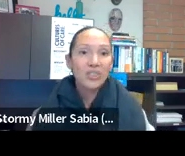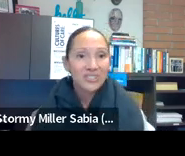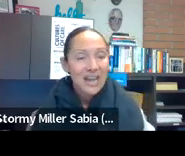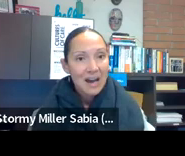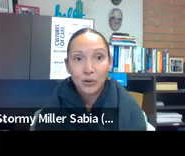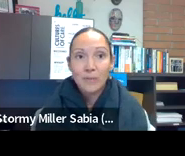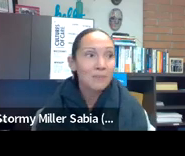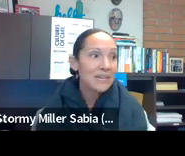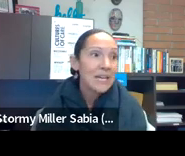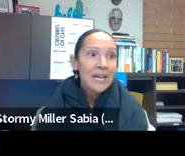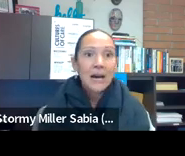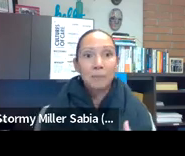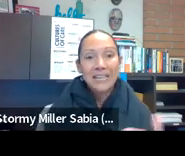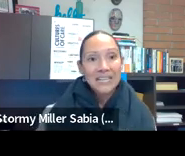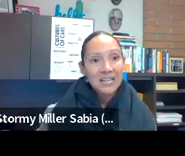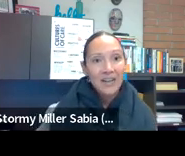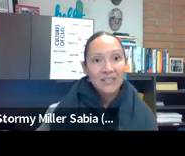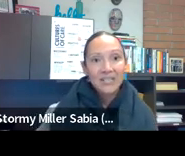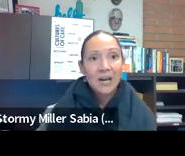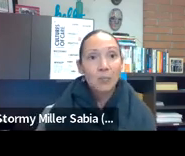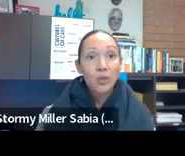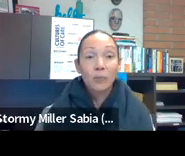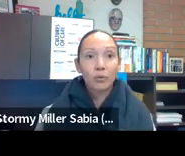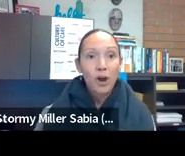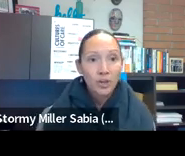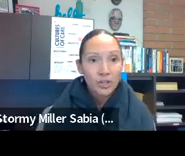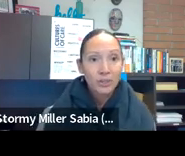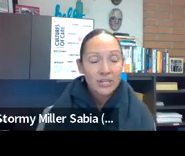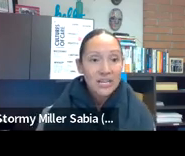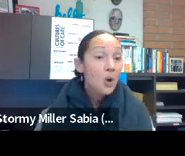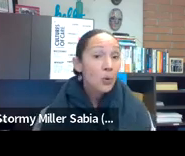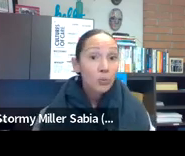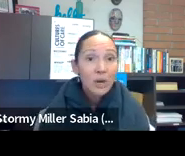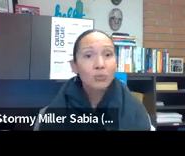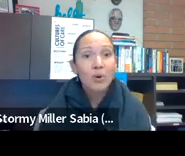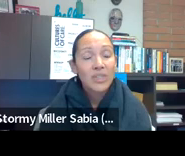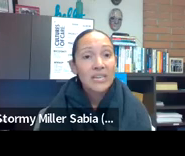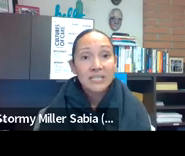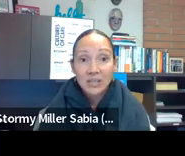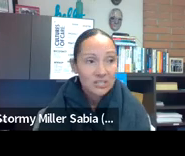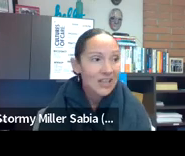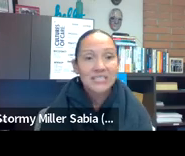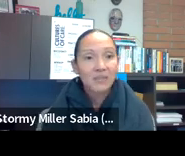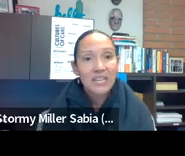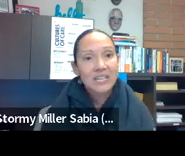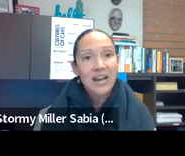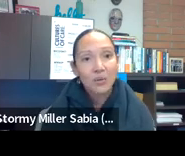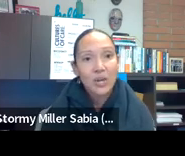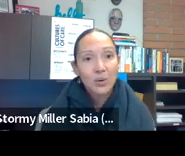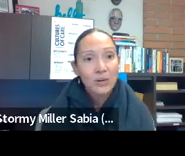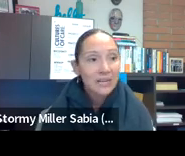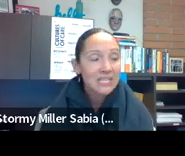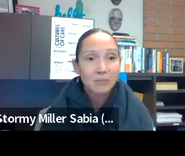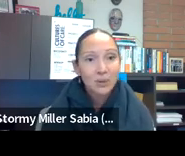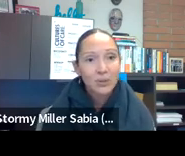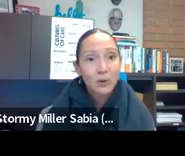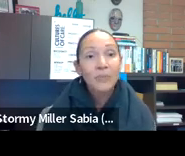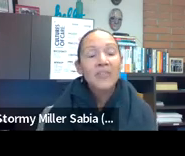With that faculty, with staff, maybe planning a events with our broader community when we don't know things in there's lots of things that I don't know, and my team don't know.